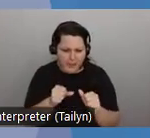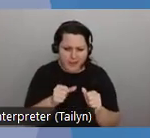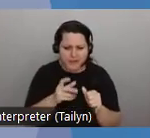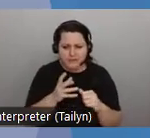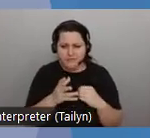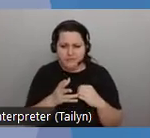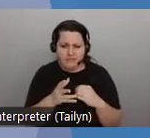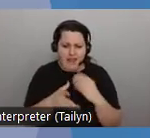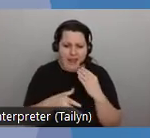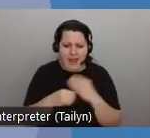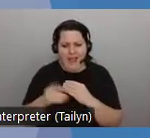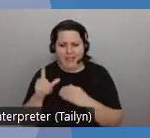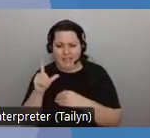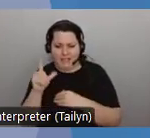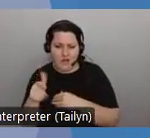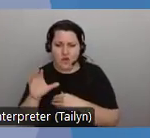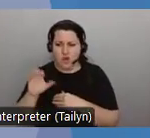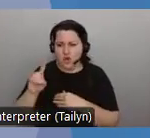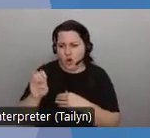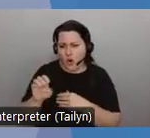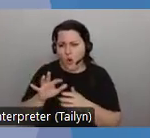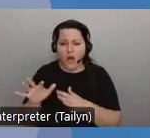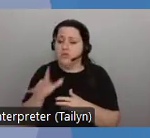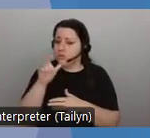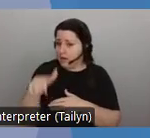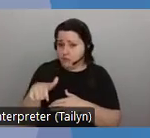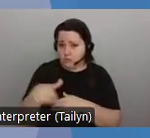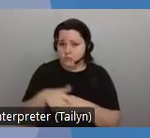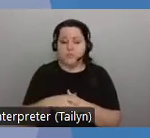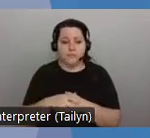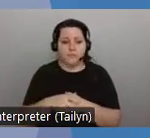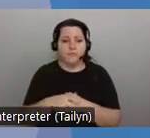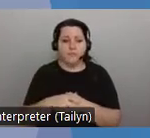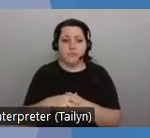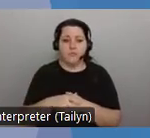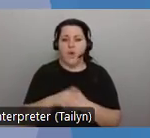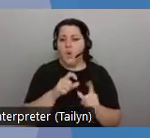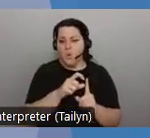presets because that add that functionality without having to figure out how you add that in the backend, how you